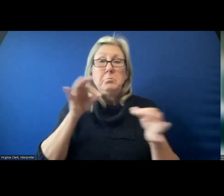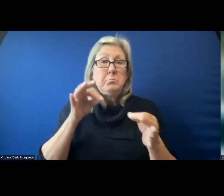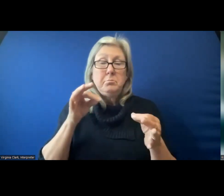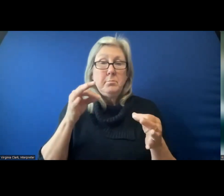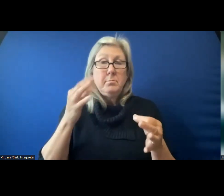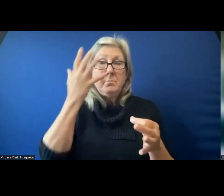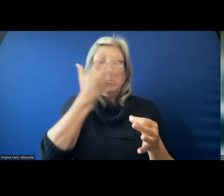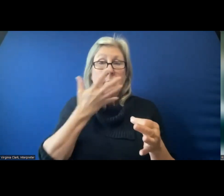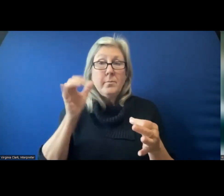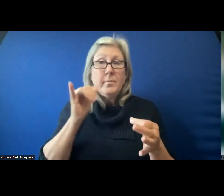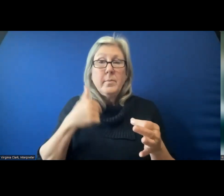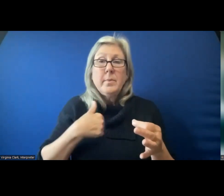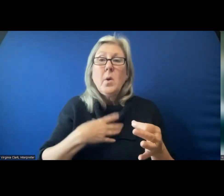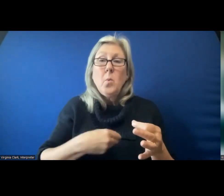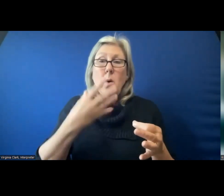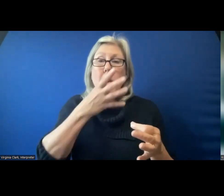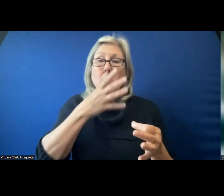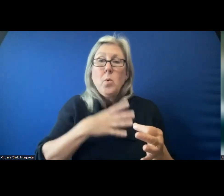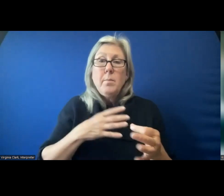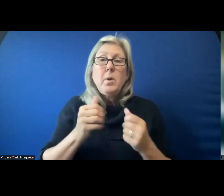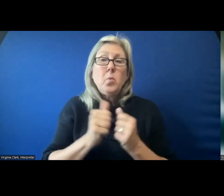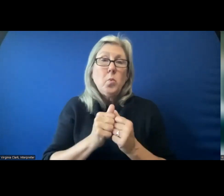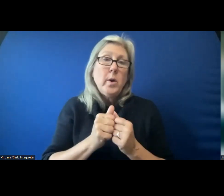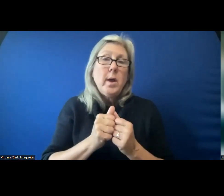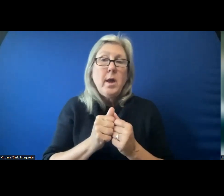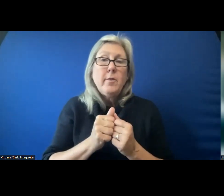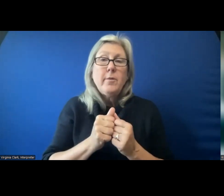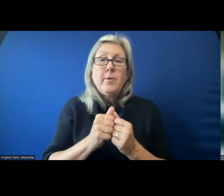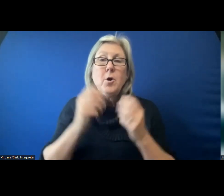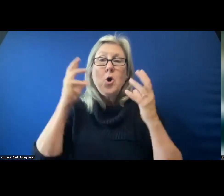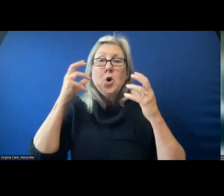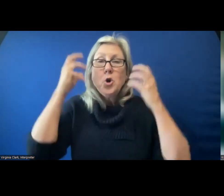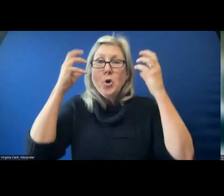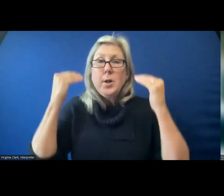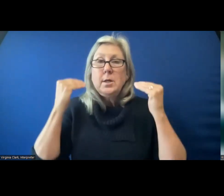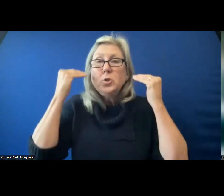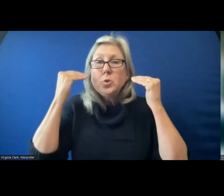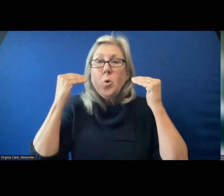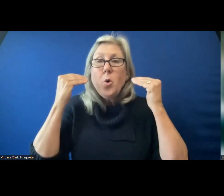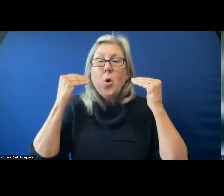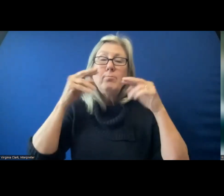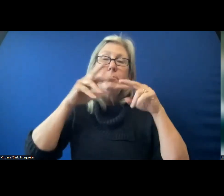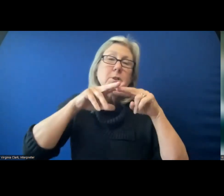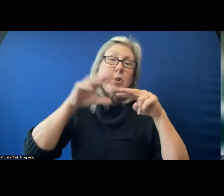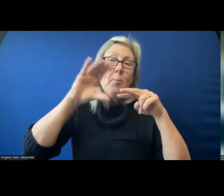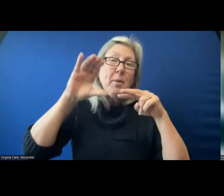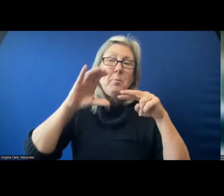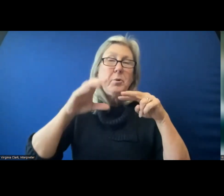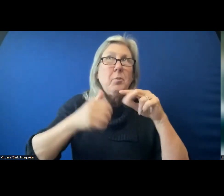I am a white woman with curly, short cropped salt and pepper, mostly salt the a this point